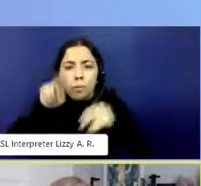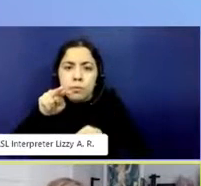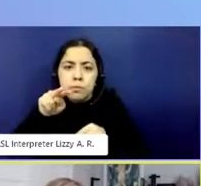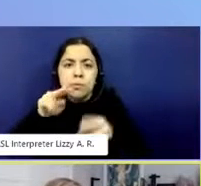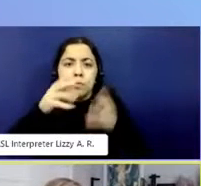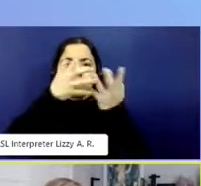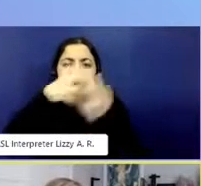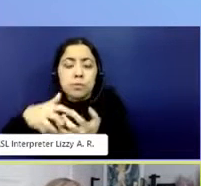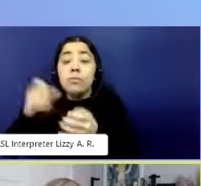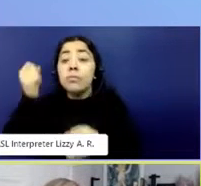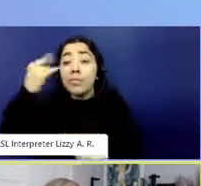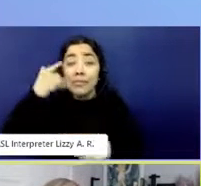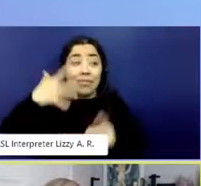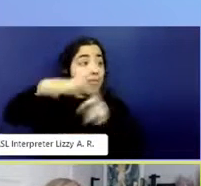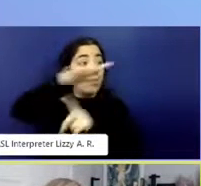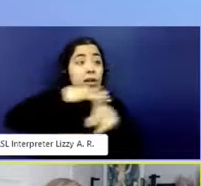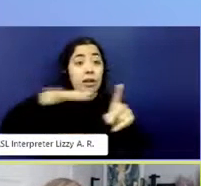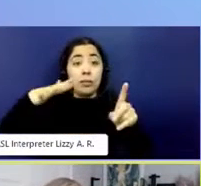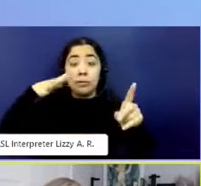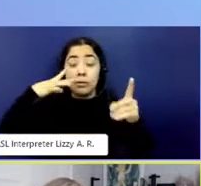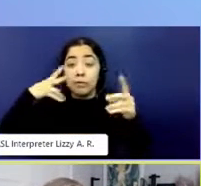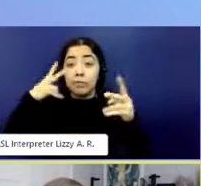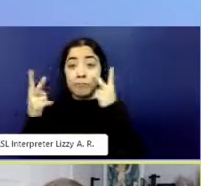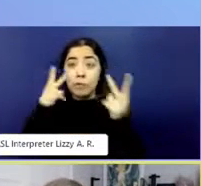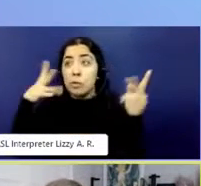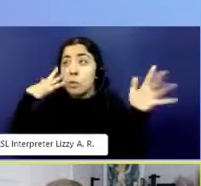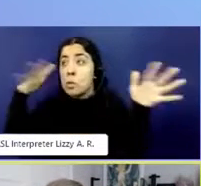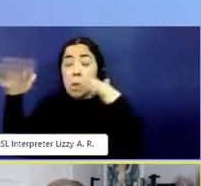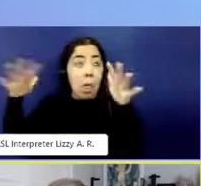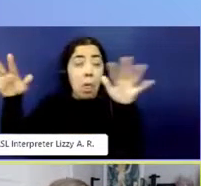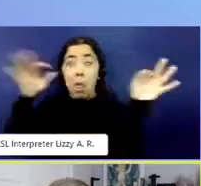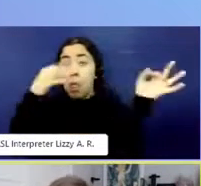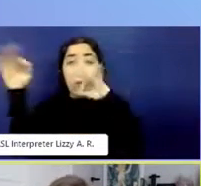in that situation the obstacles are too much for the motivation to overcome